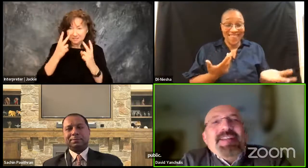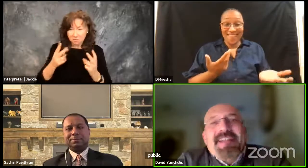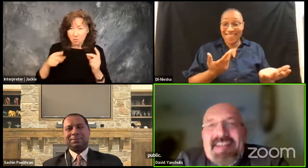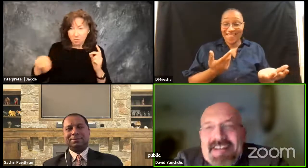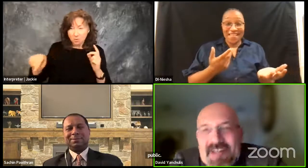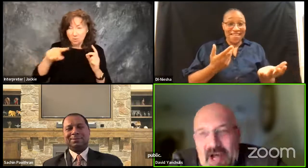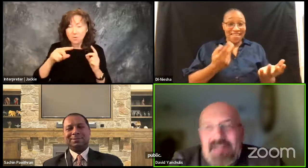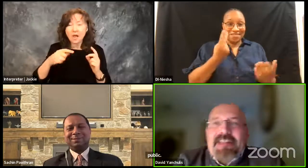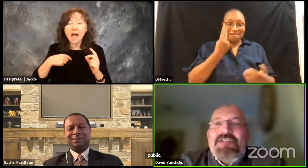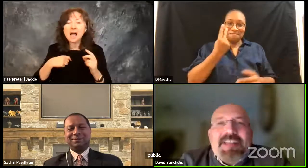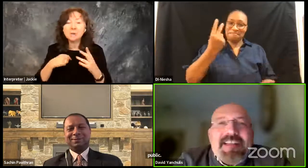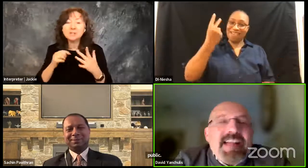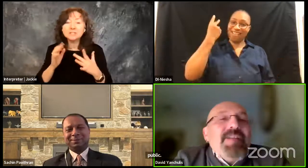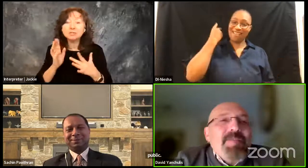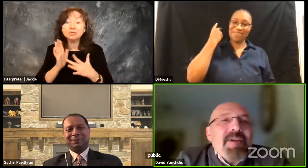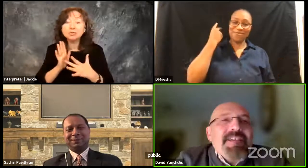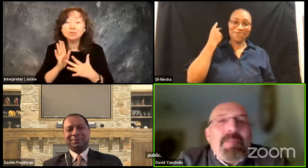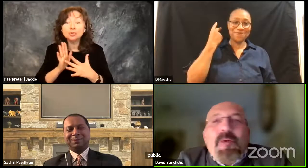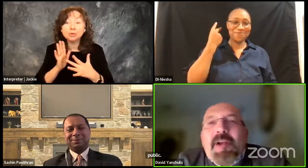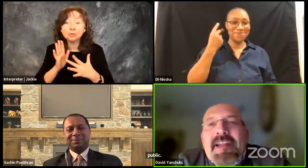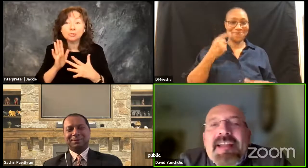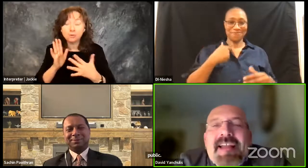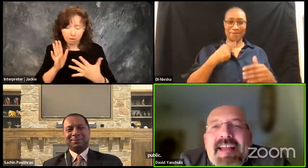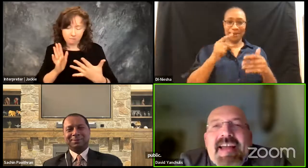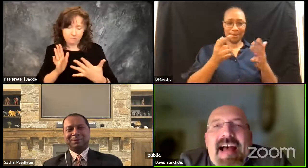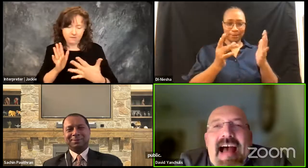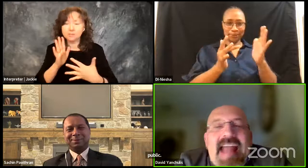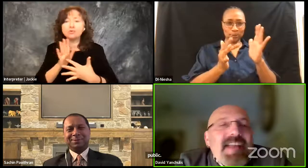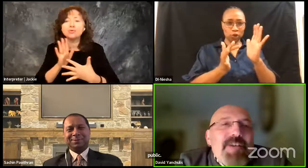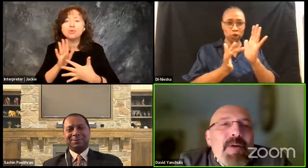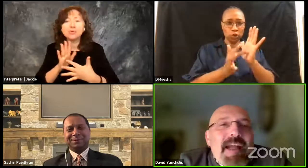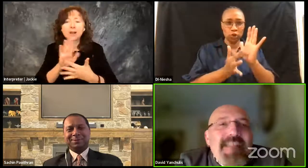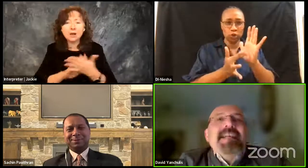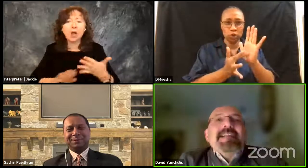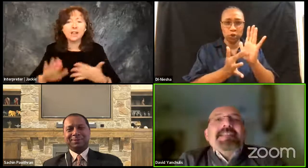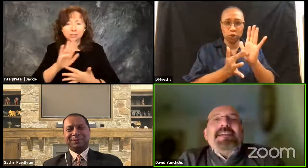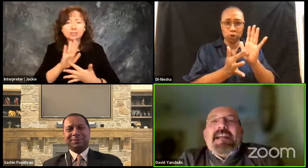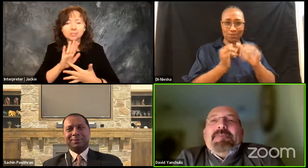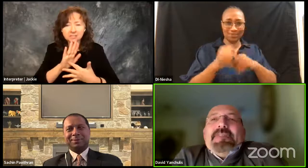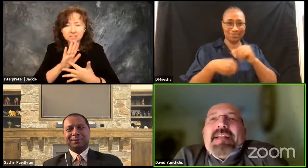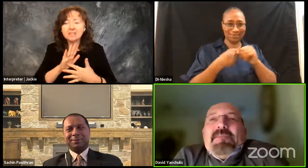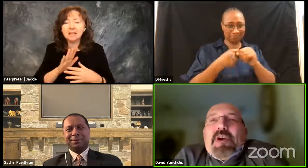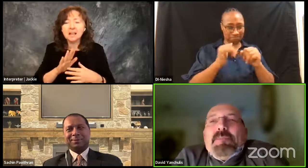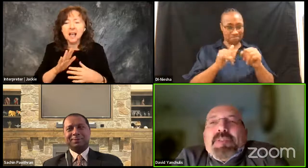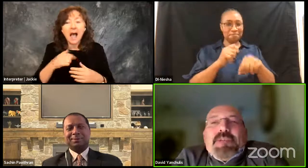in college, in need of part-time work, I had no idea at the time that it would open the